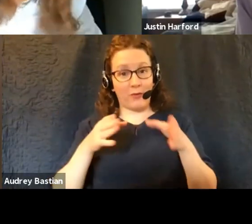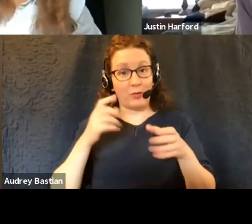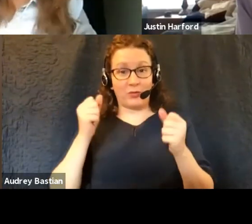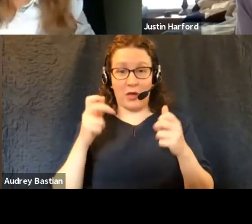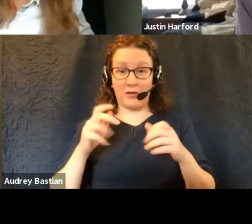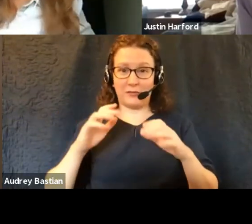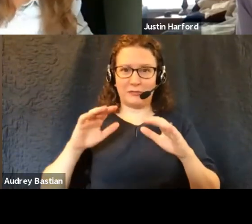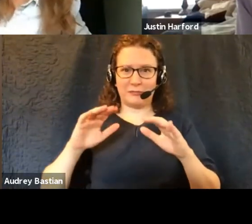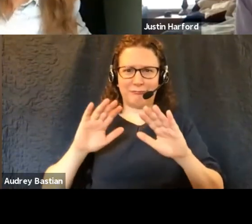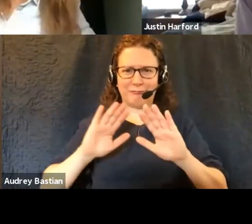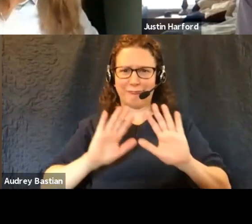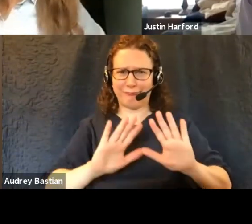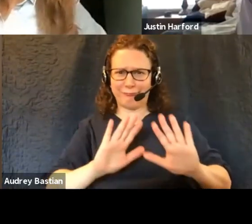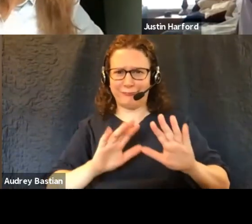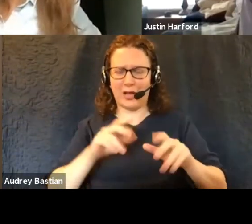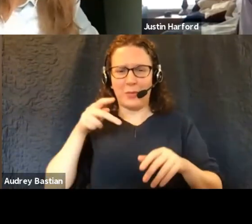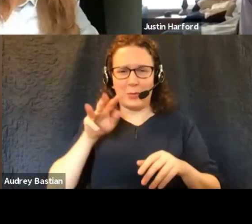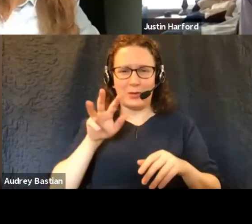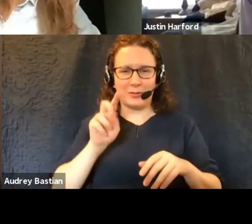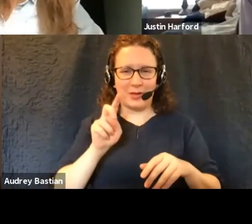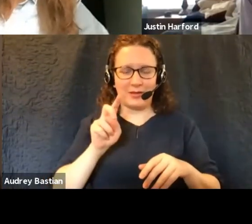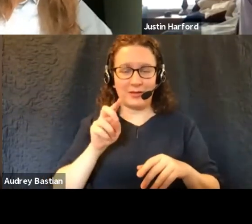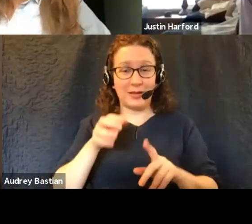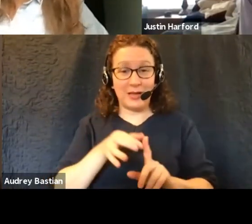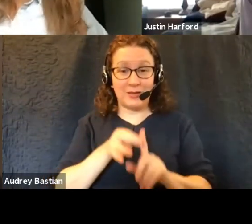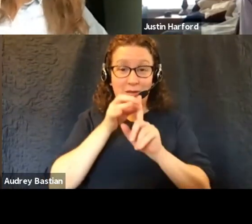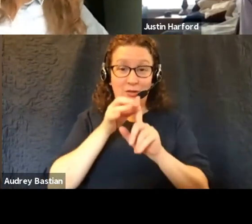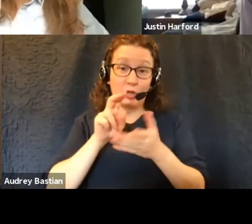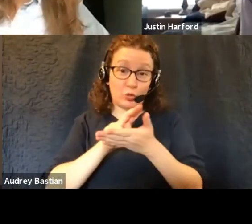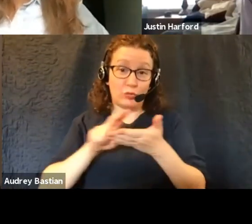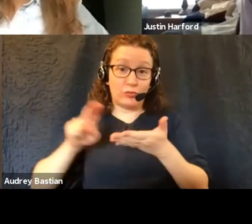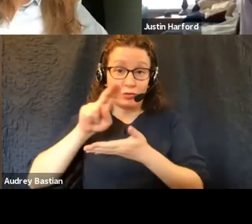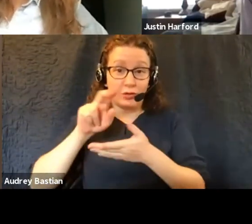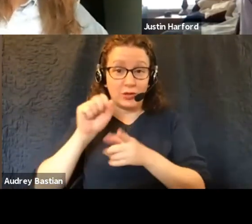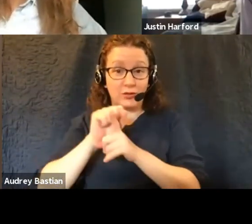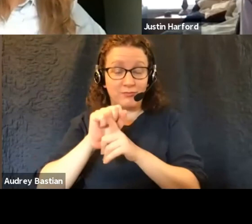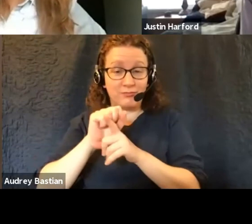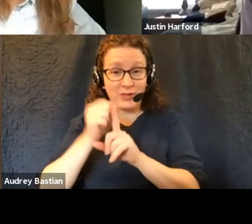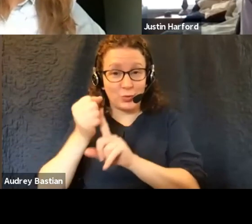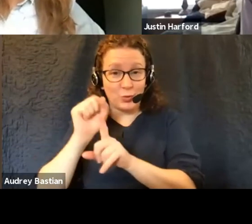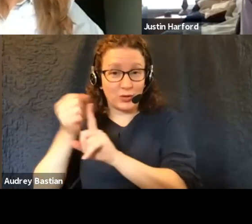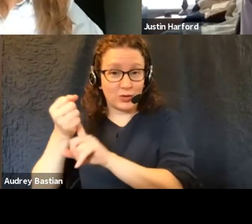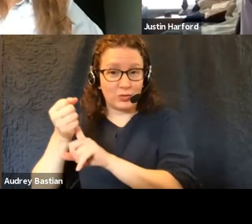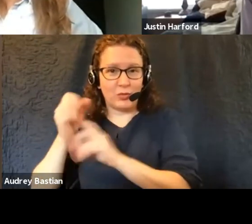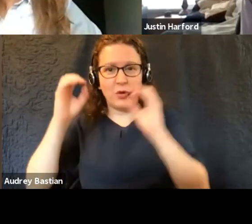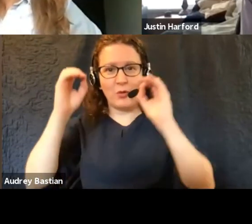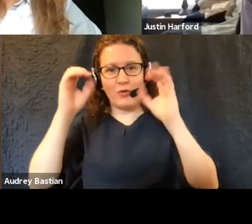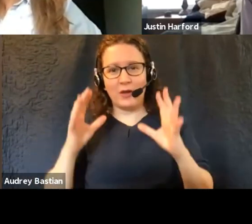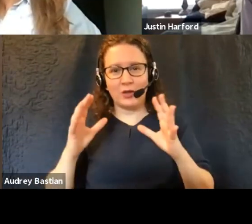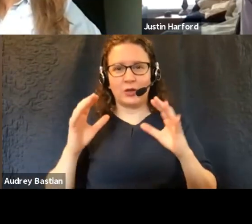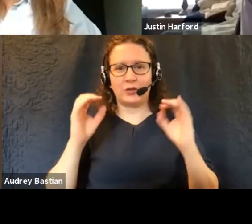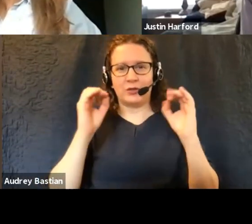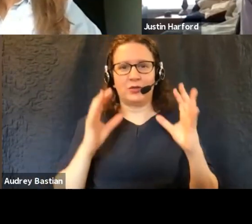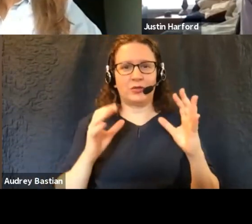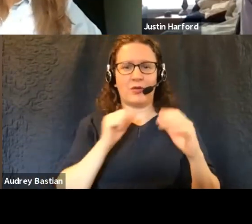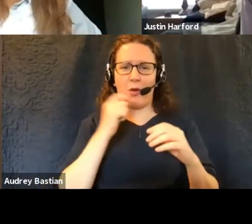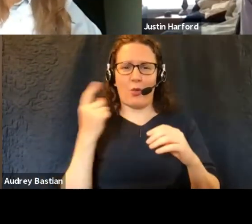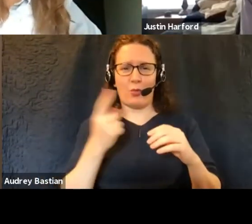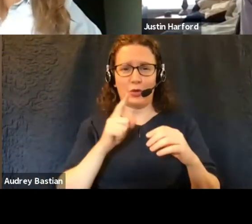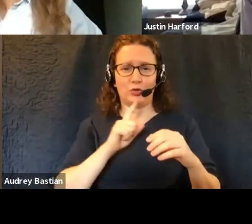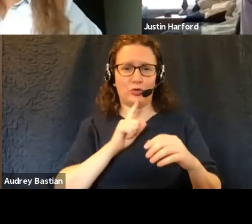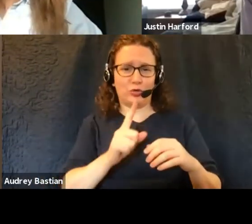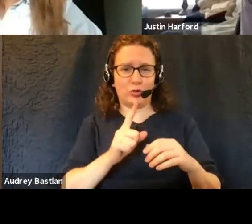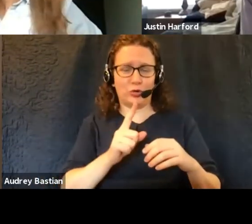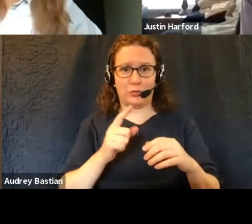in academic settings, professors and teachers are not always sure what they should be doing.